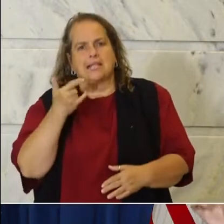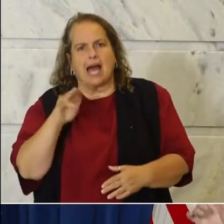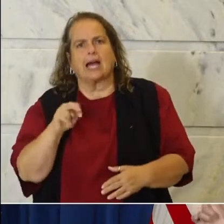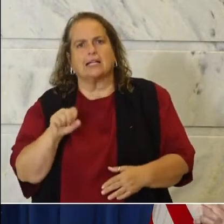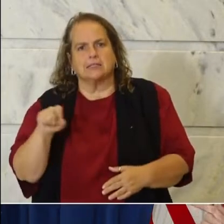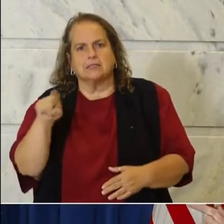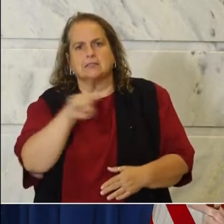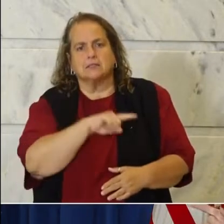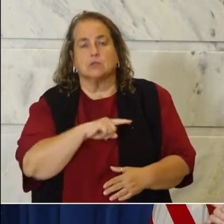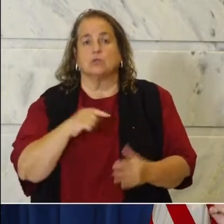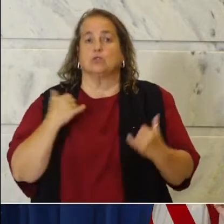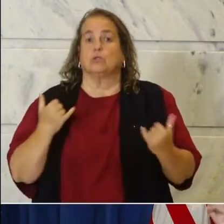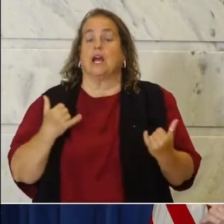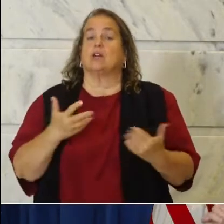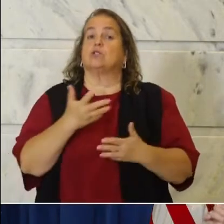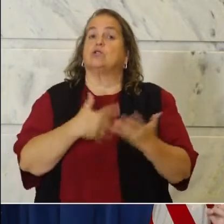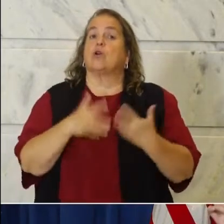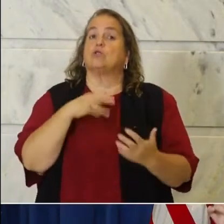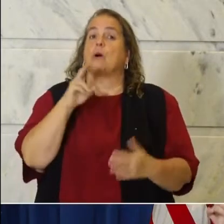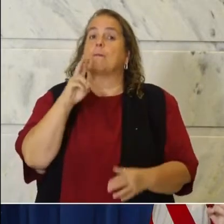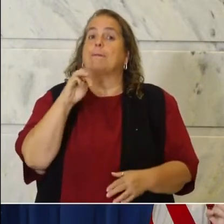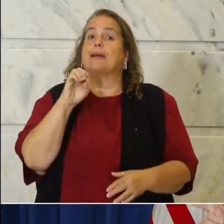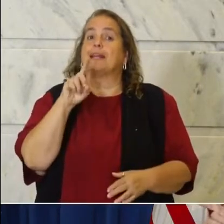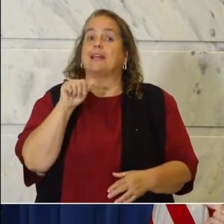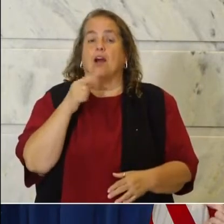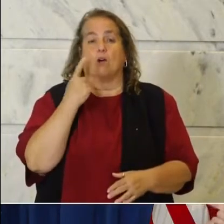start with today's social media, and the 1st 1 is a pretty special one.